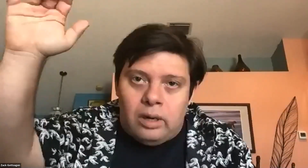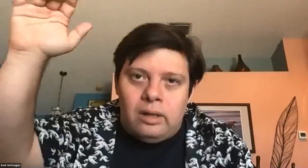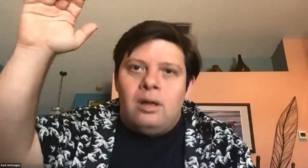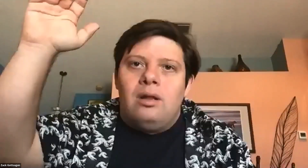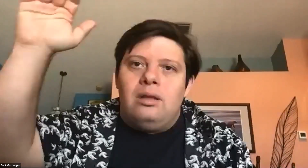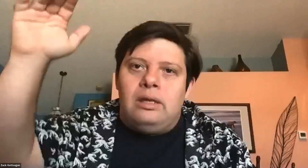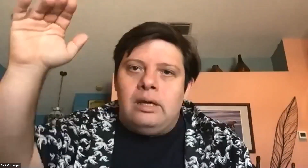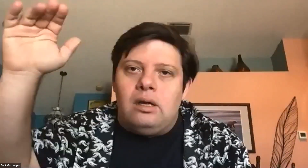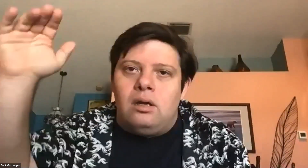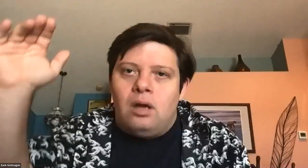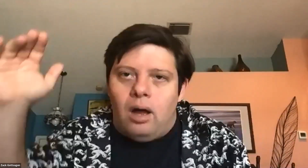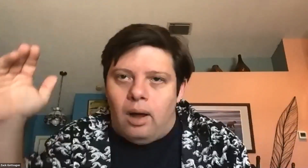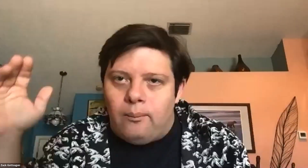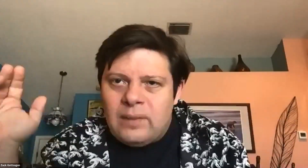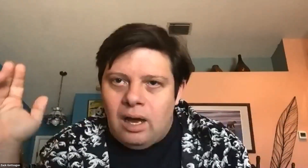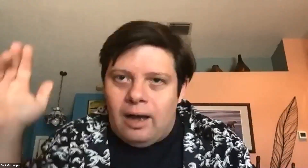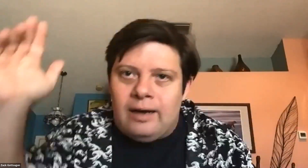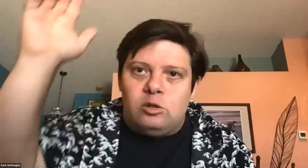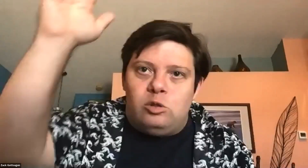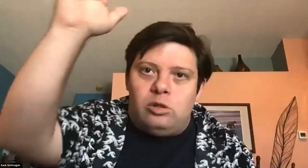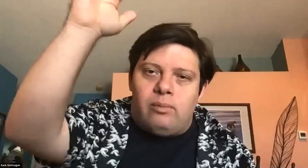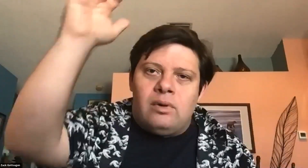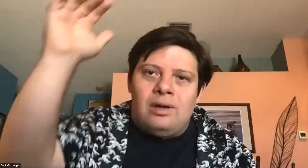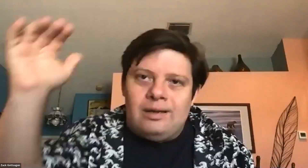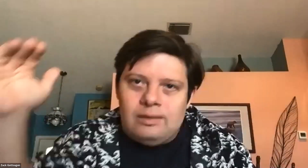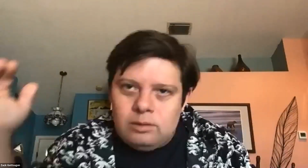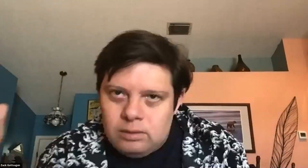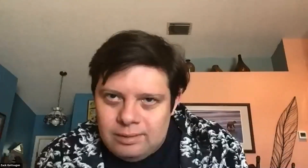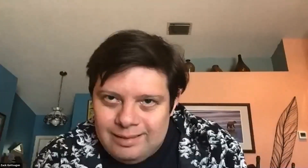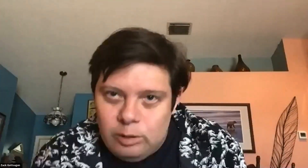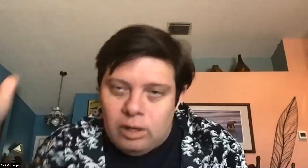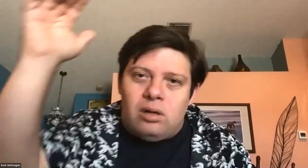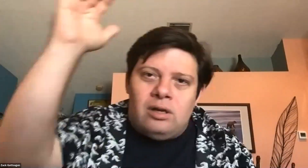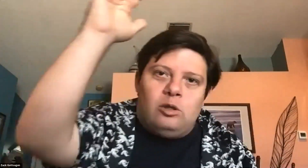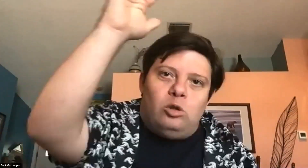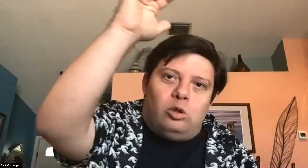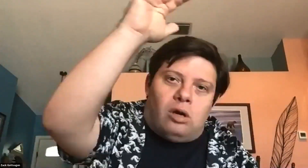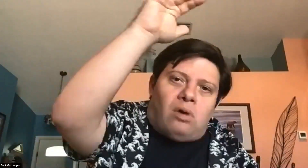on one